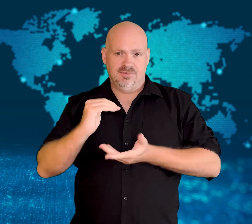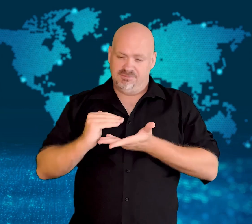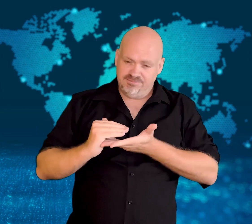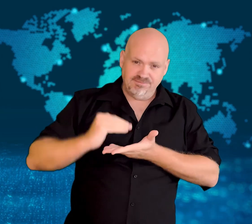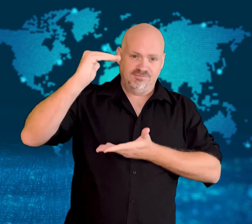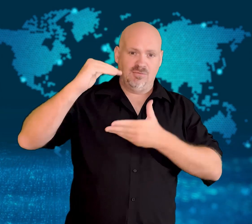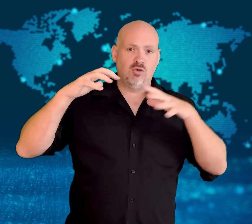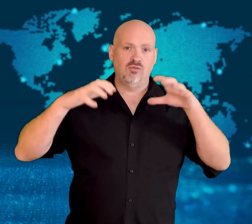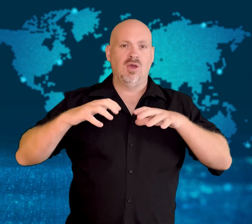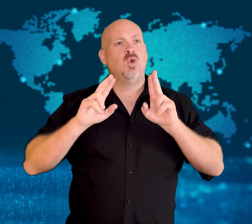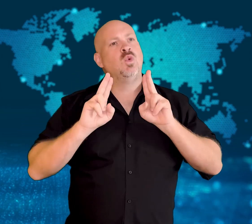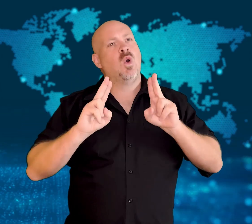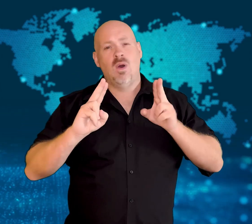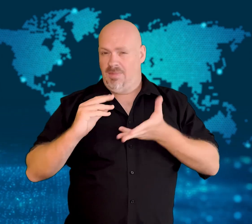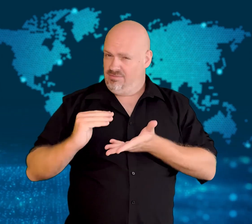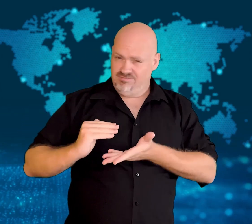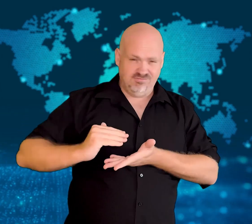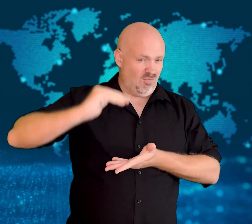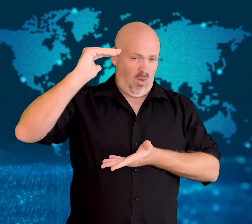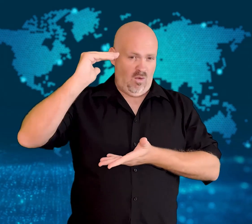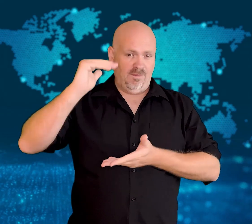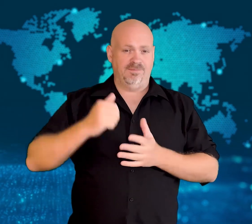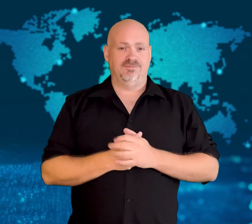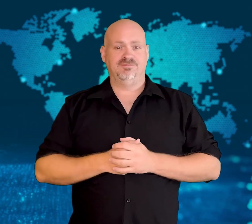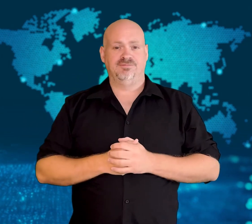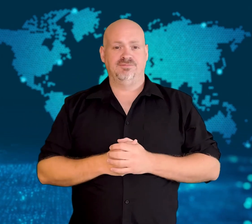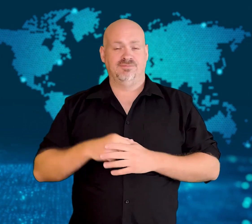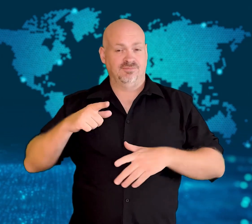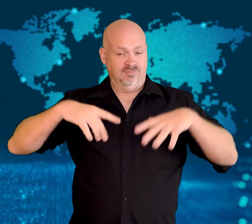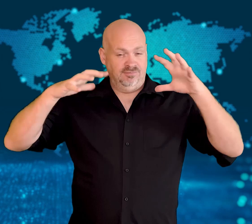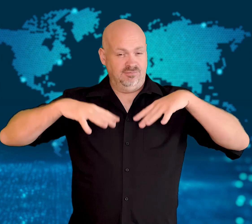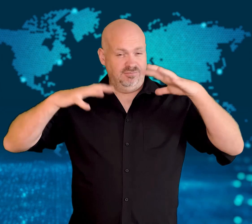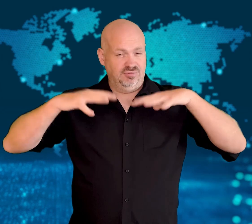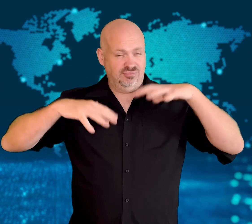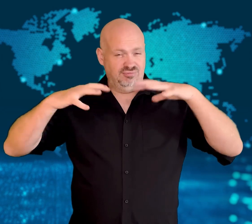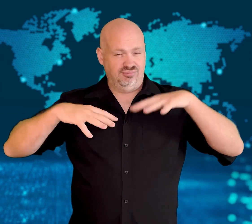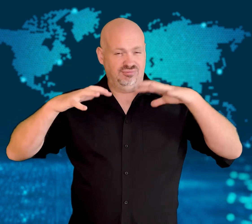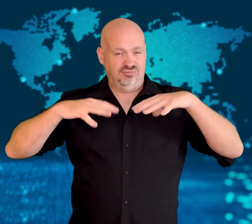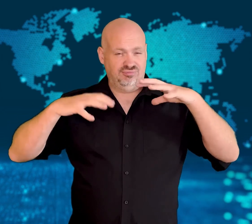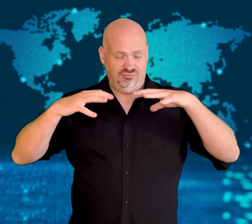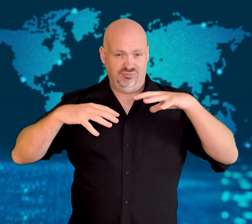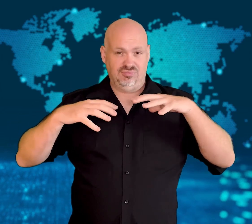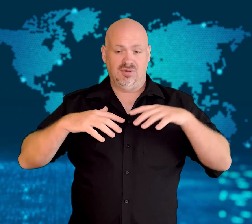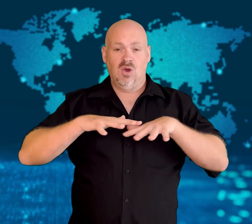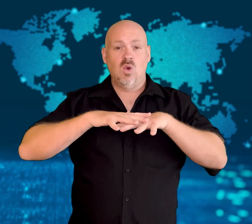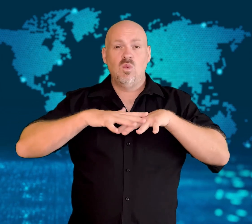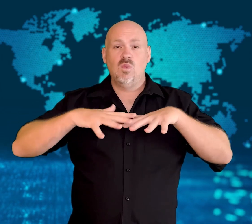The heavy monsoon rains have brought extreme amounts of water and wind